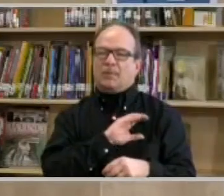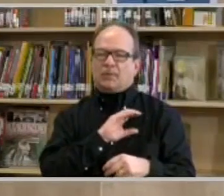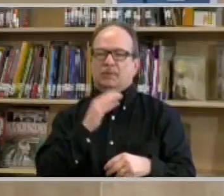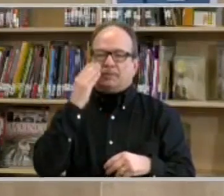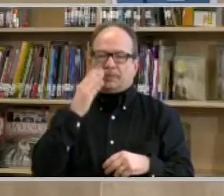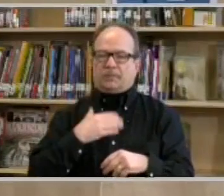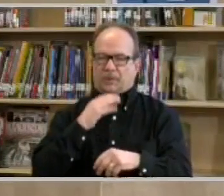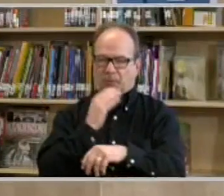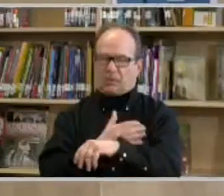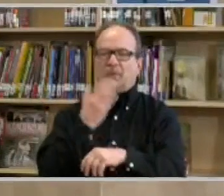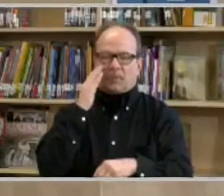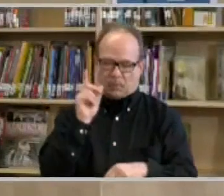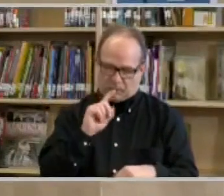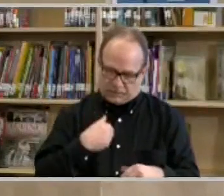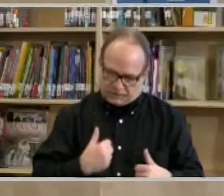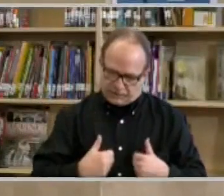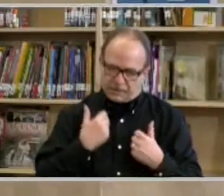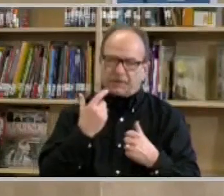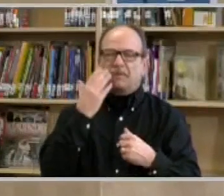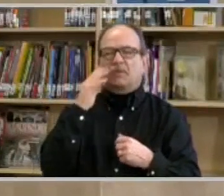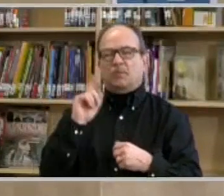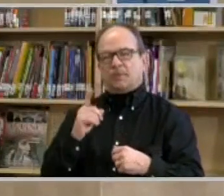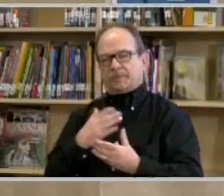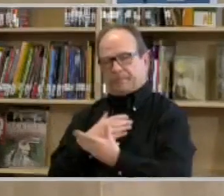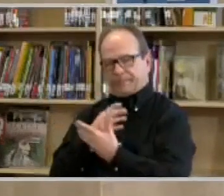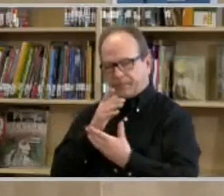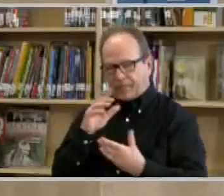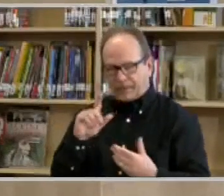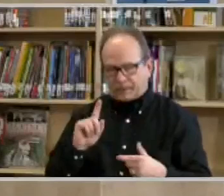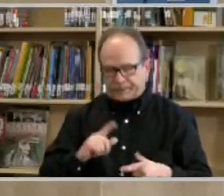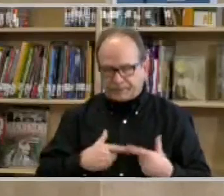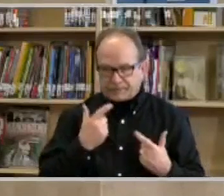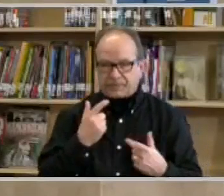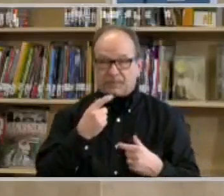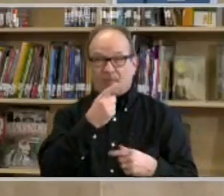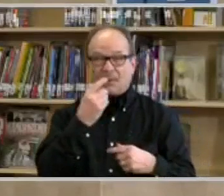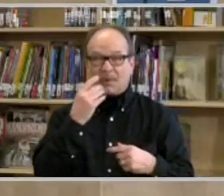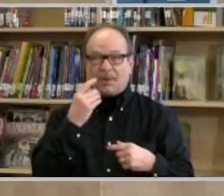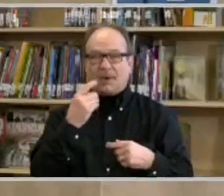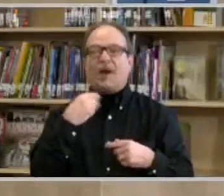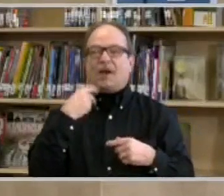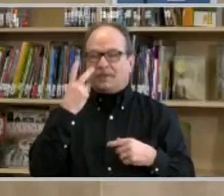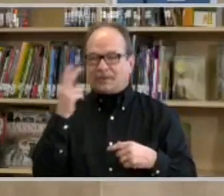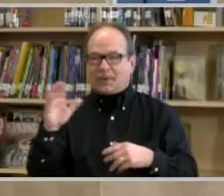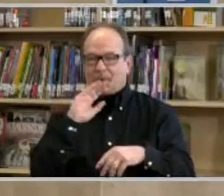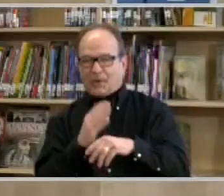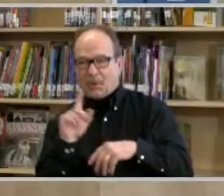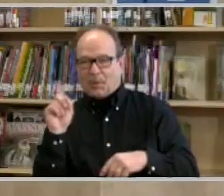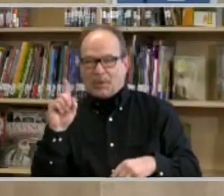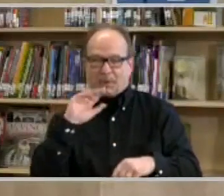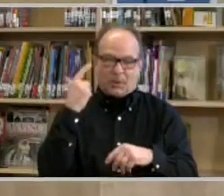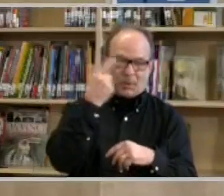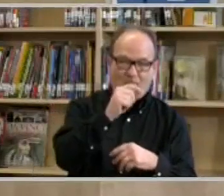BLAH BLAH BLAH, LONG STORY SHORT THE POLICEMAN KNEW WHO I WAS, WHERE I WORKED. THE NEXT DAY I WAS TOLD WHERE